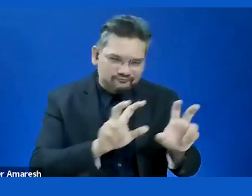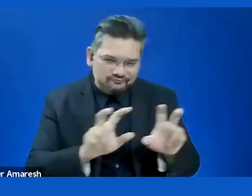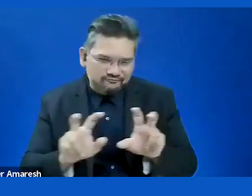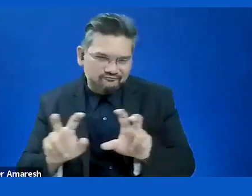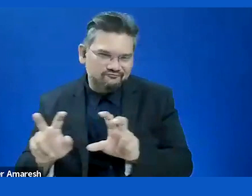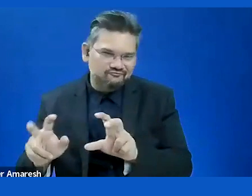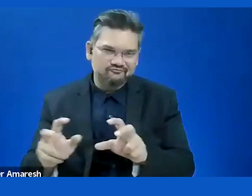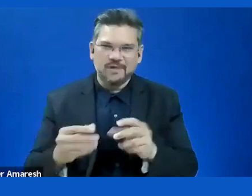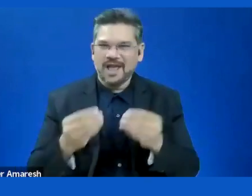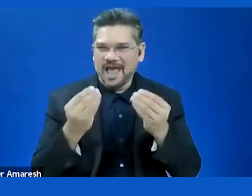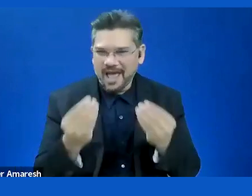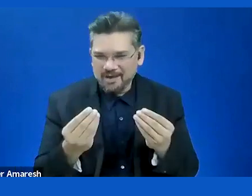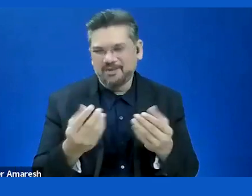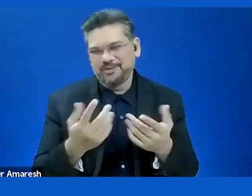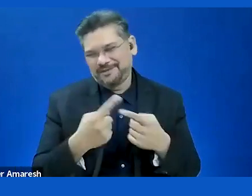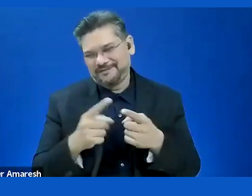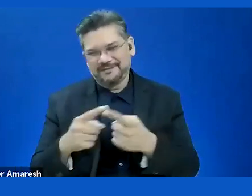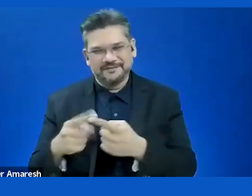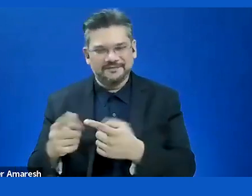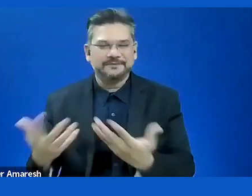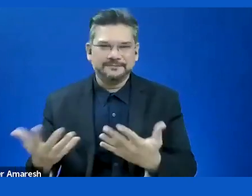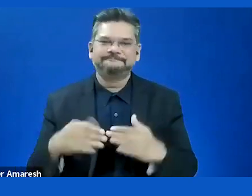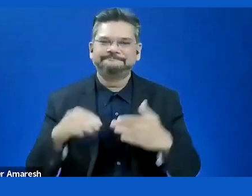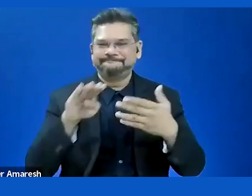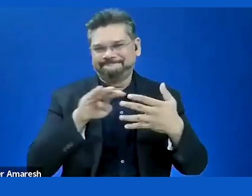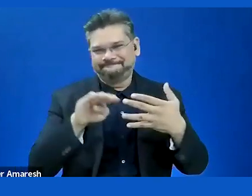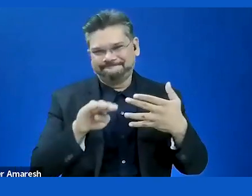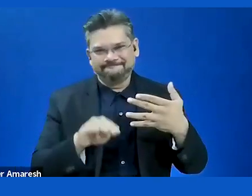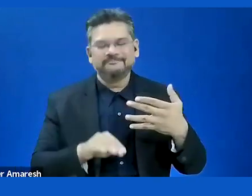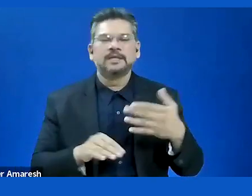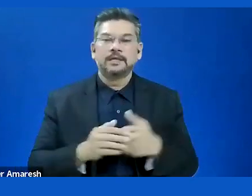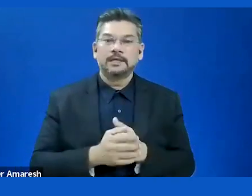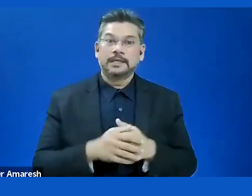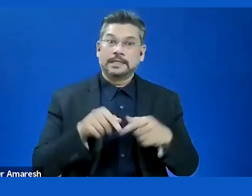So while these two directives, pieces of legislation have different scopes and